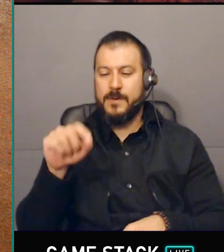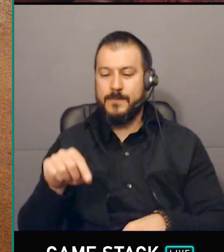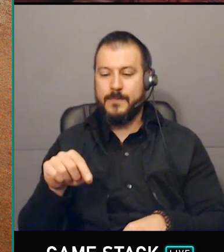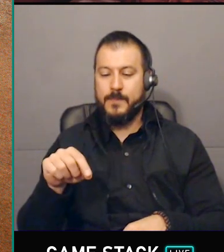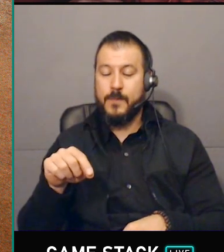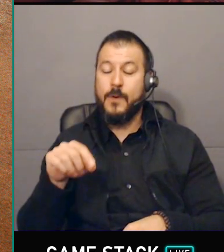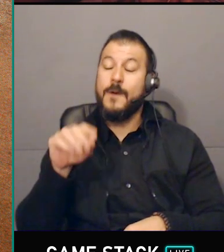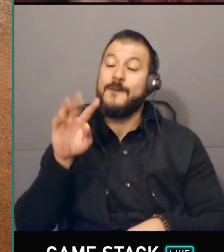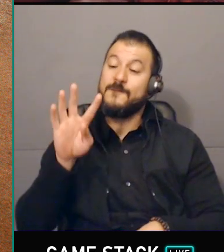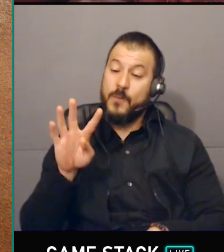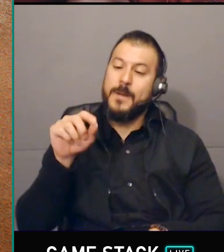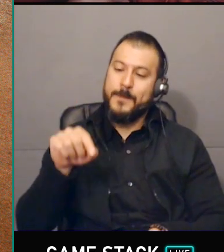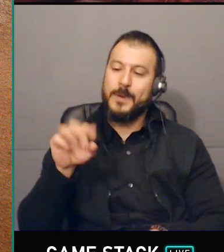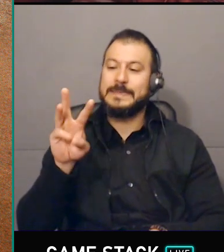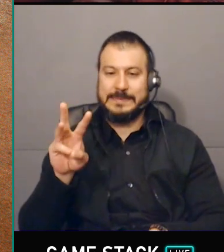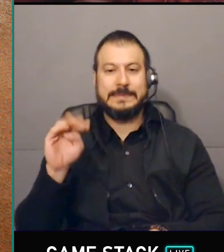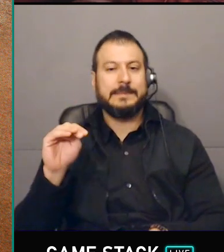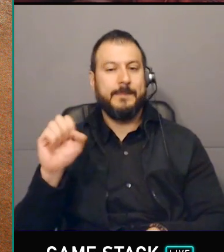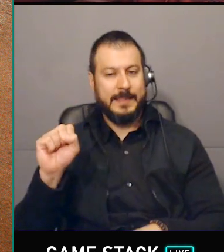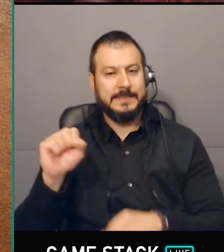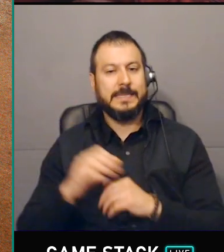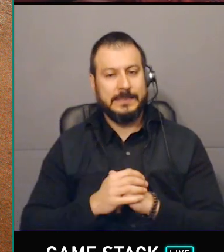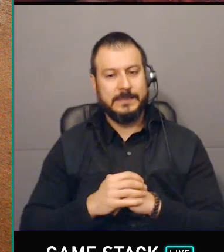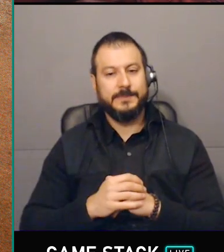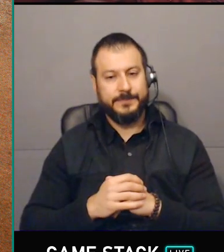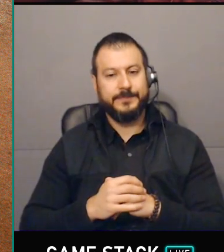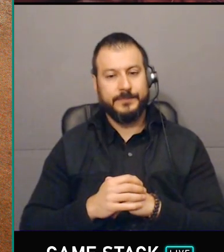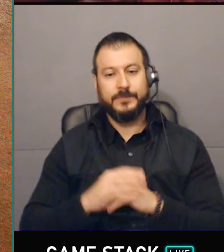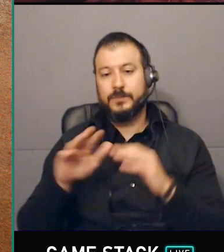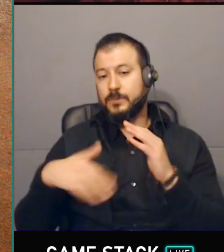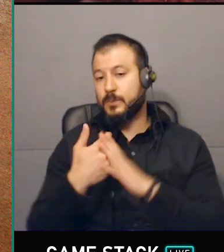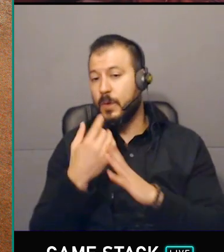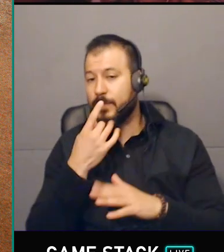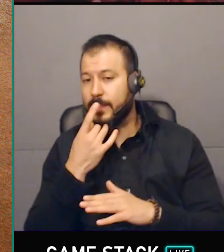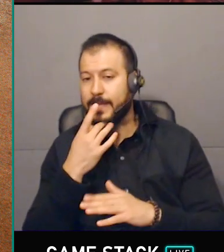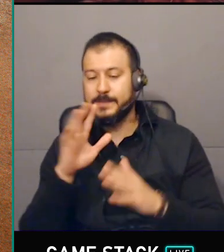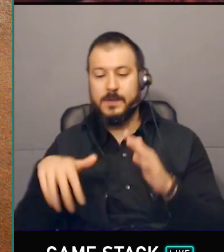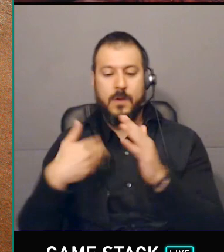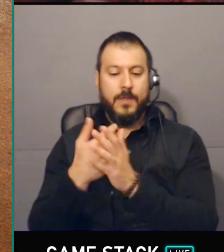here is 4.6 milliseconds. And that includes all of the lights. All of the shadows.